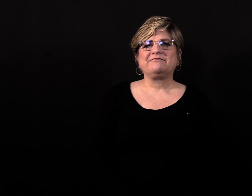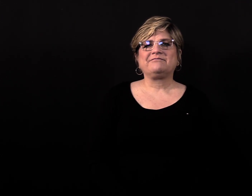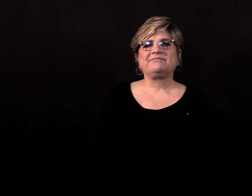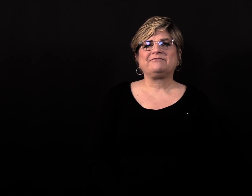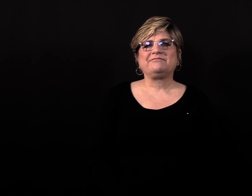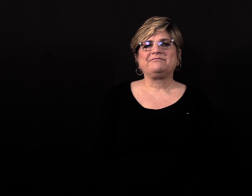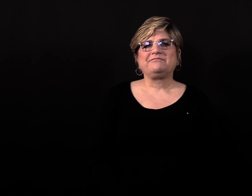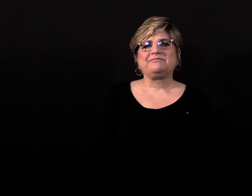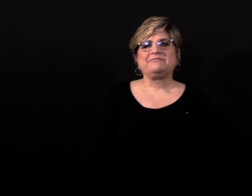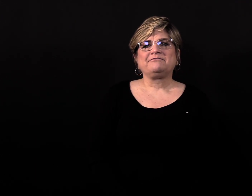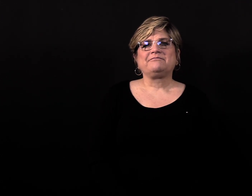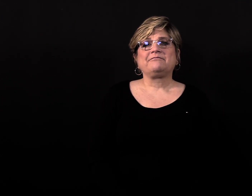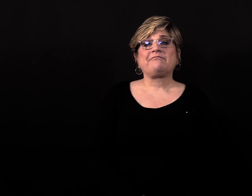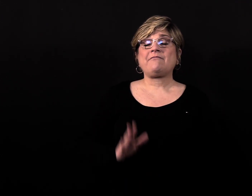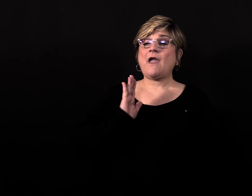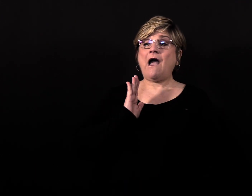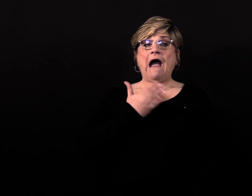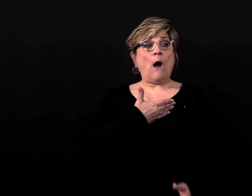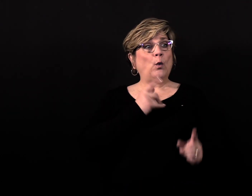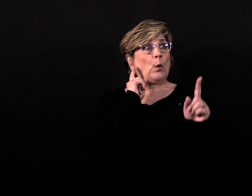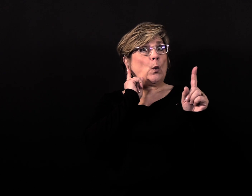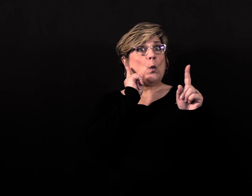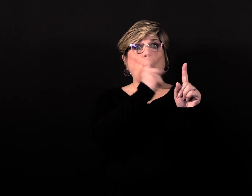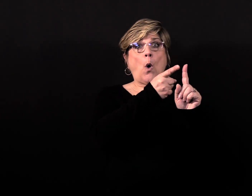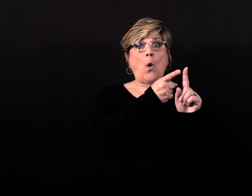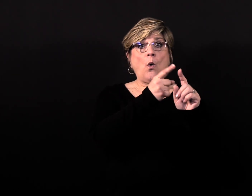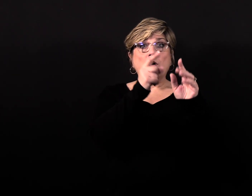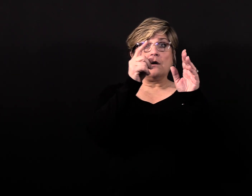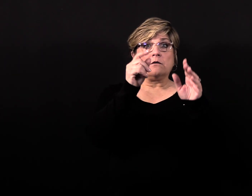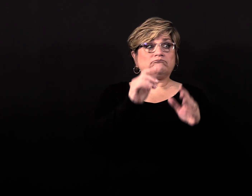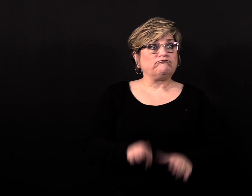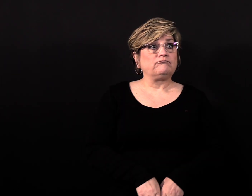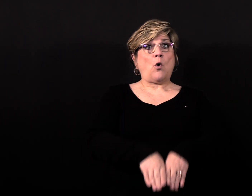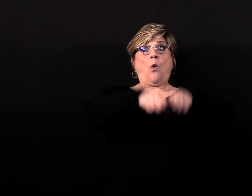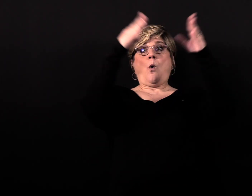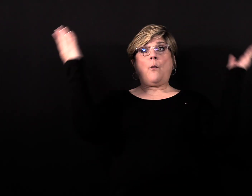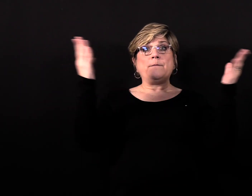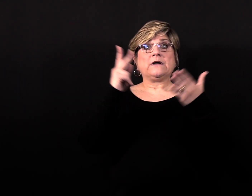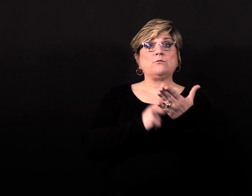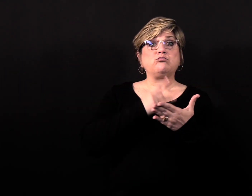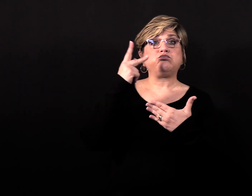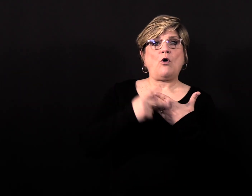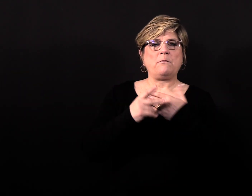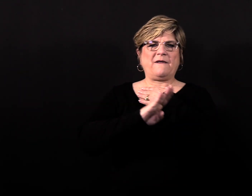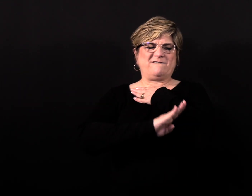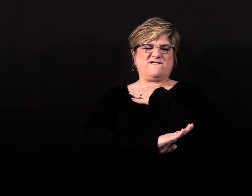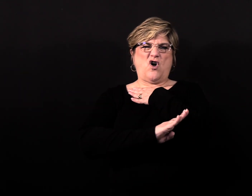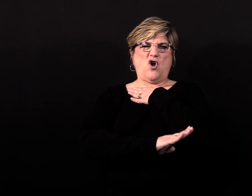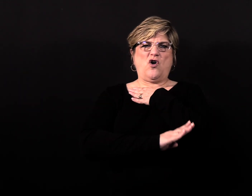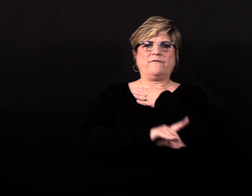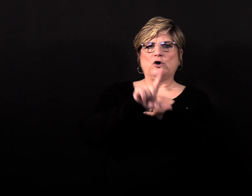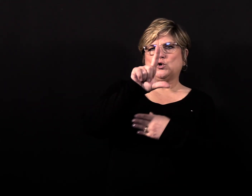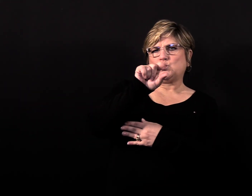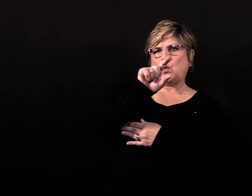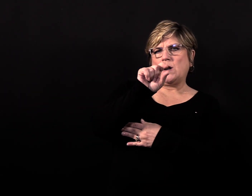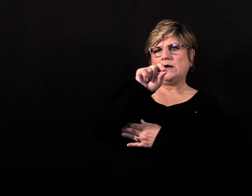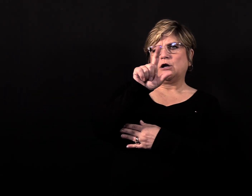Our goal is to open this program by the fall of 2023,